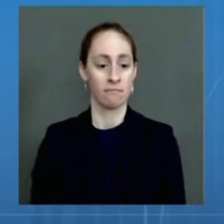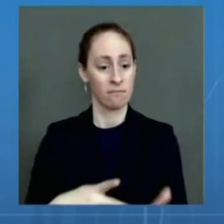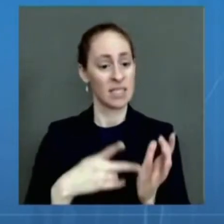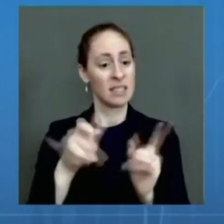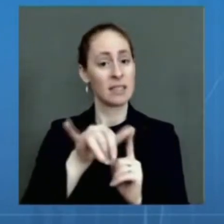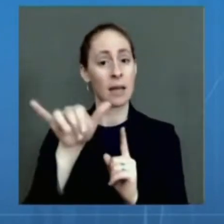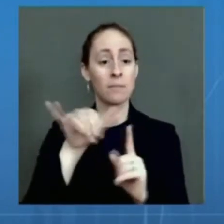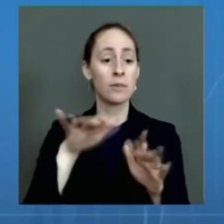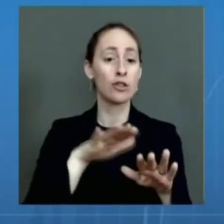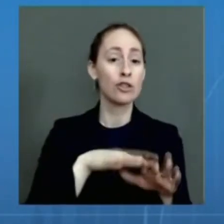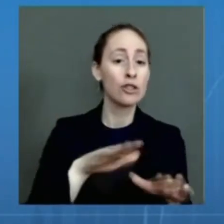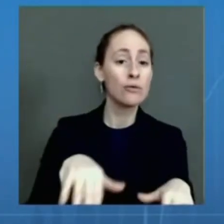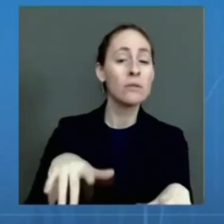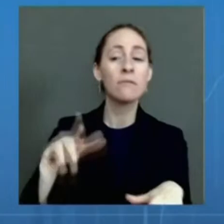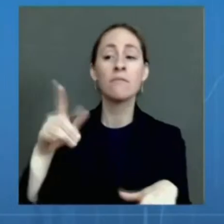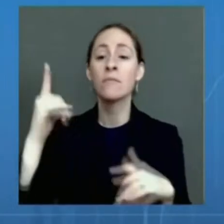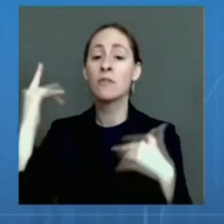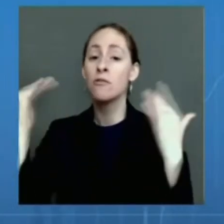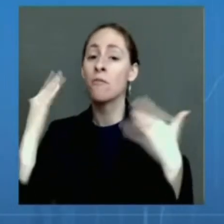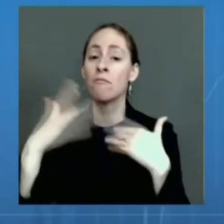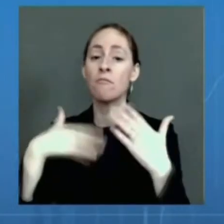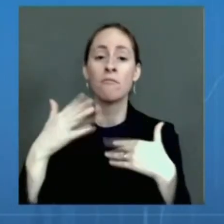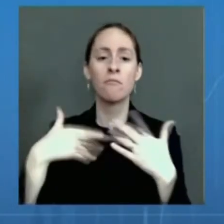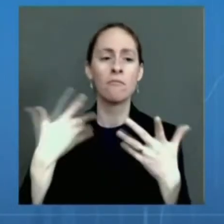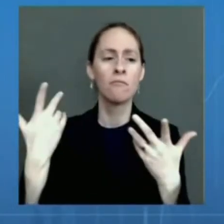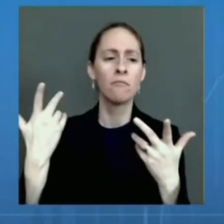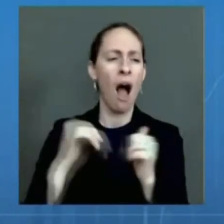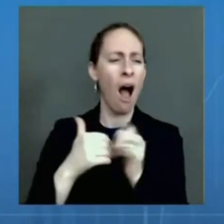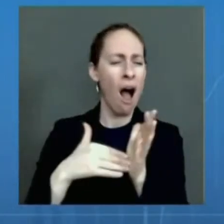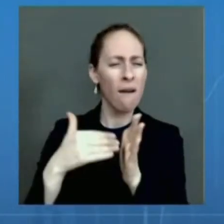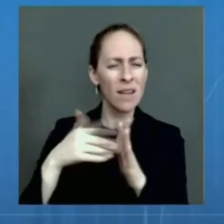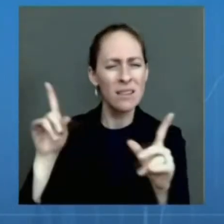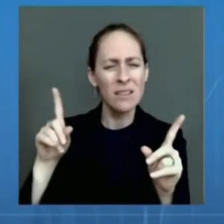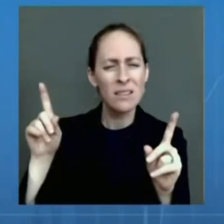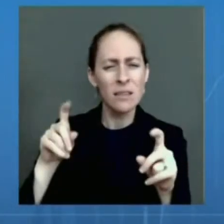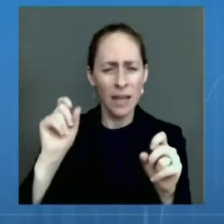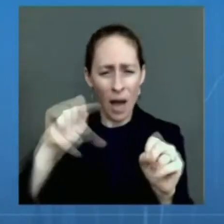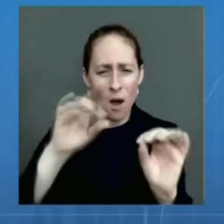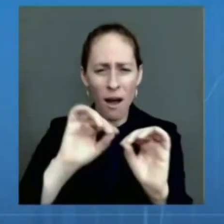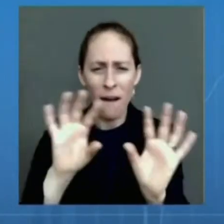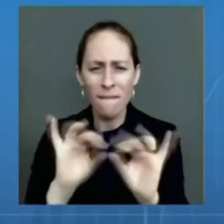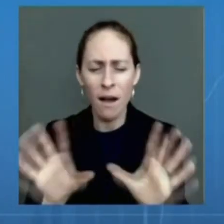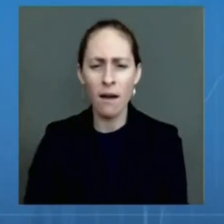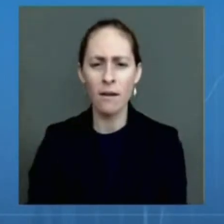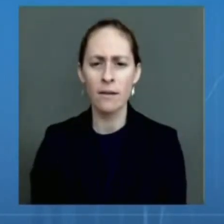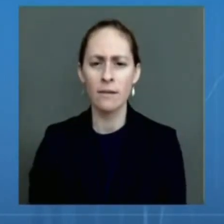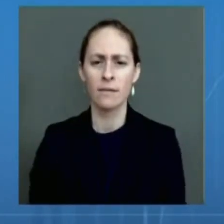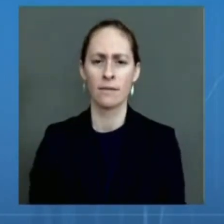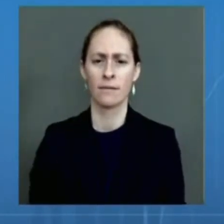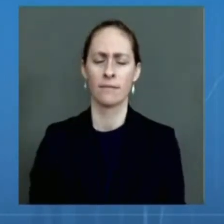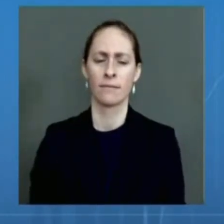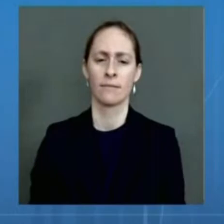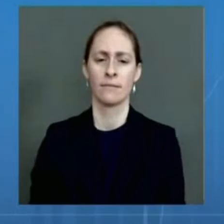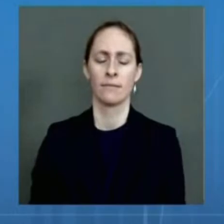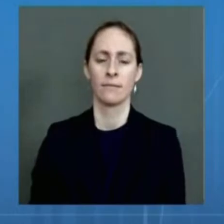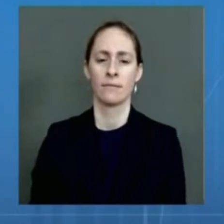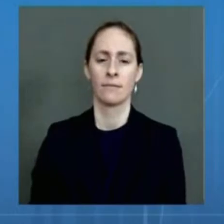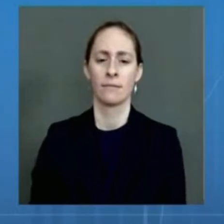NEGATIVE HOW OFTEN SHOULD KIDS BE GETTING TESTED TO STAY IN SCHOOL AFTER EXPOSURE. THANKS. DR. FAUCI.